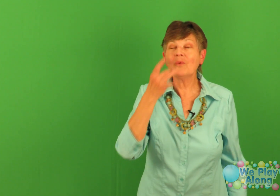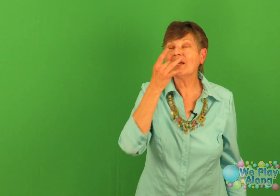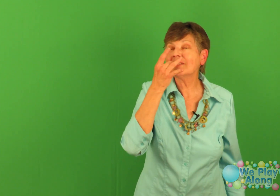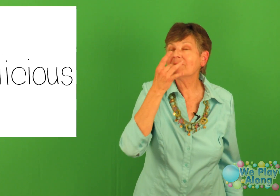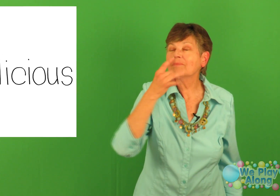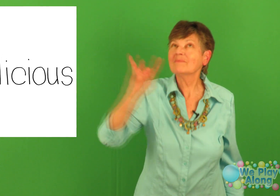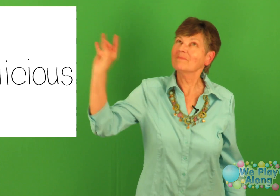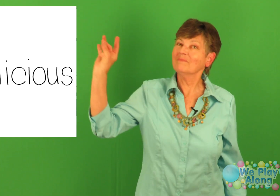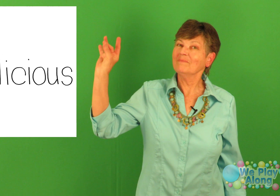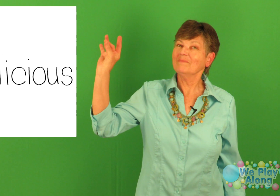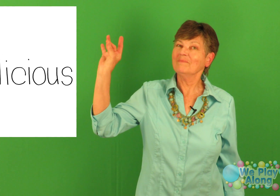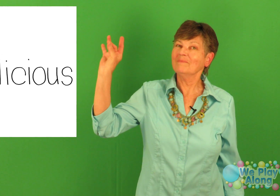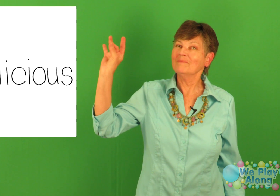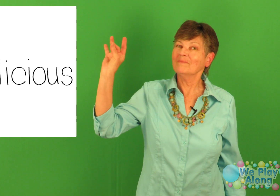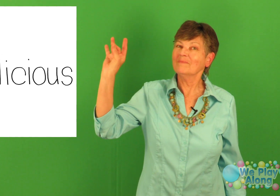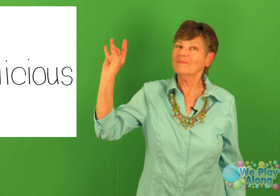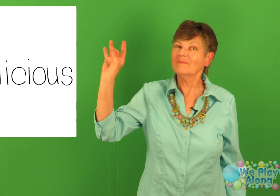was